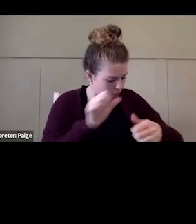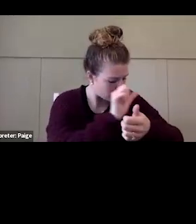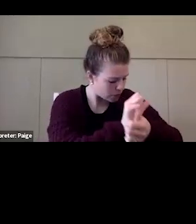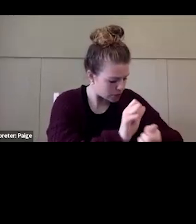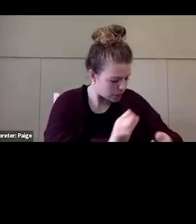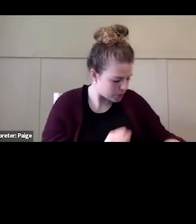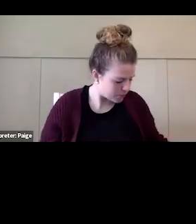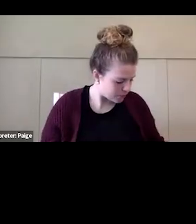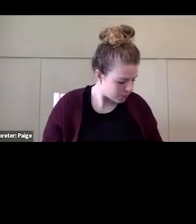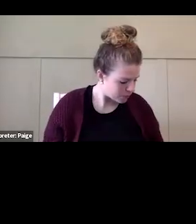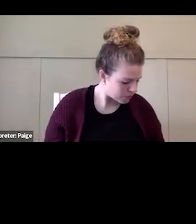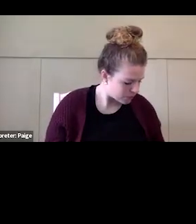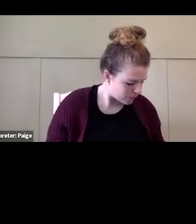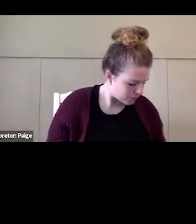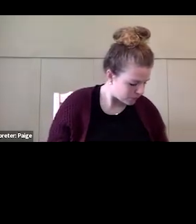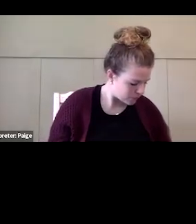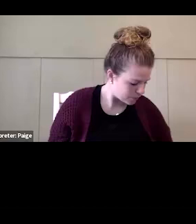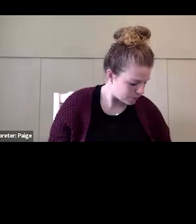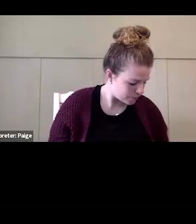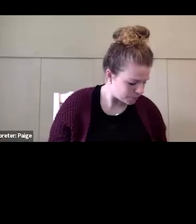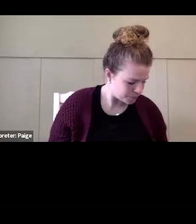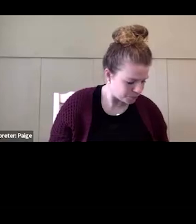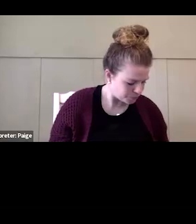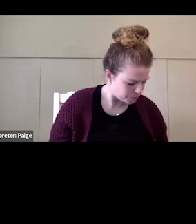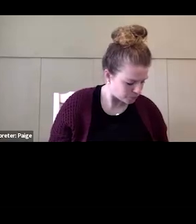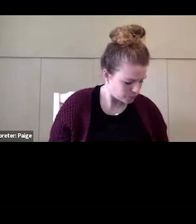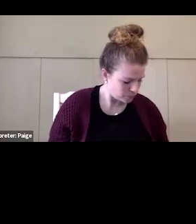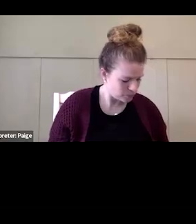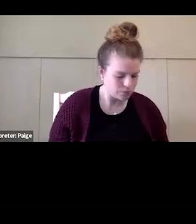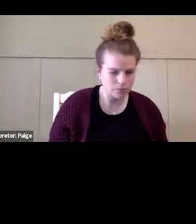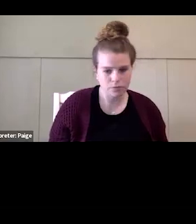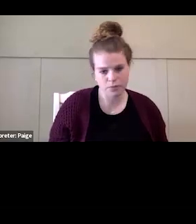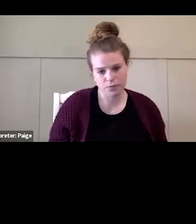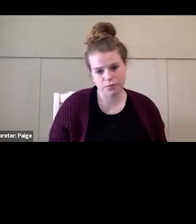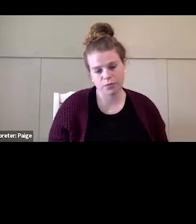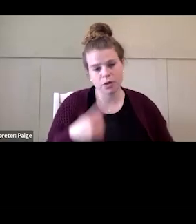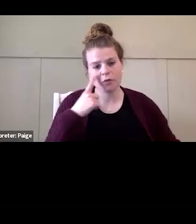in that following year as well. And then for the Crisis Intervention Response Team,